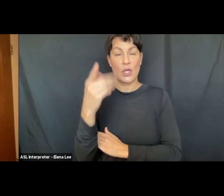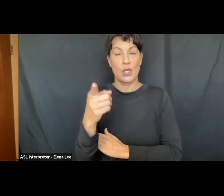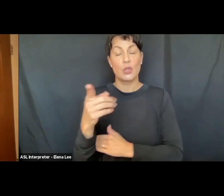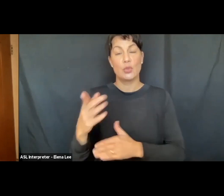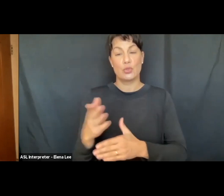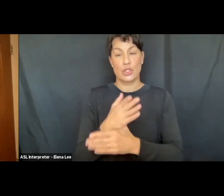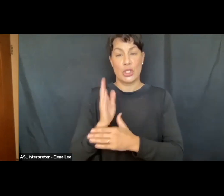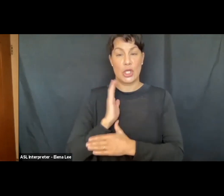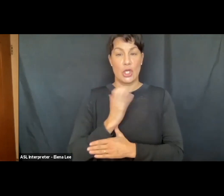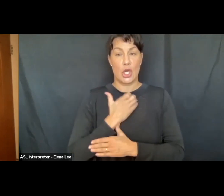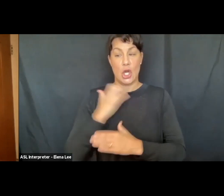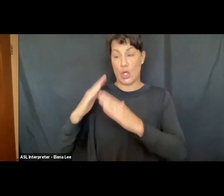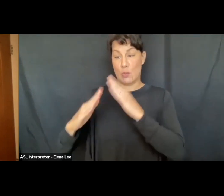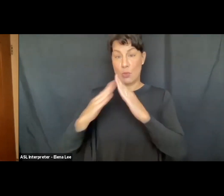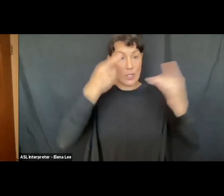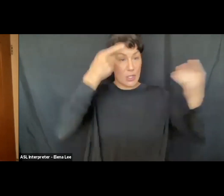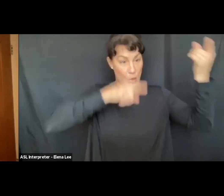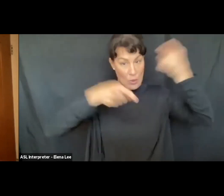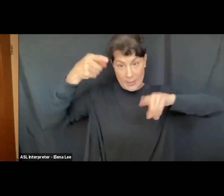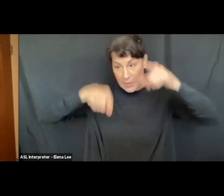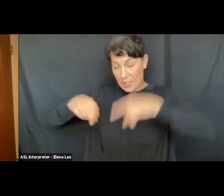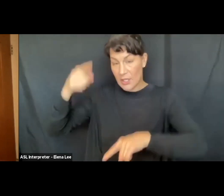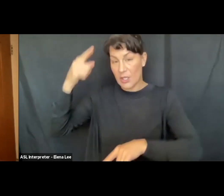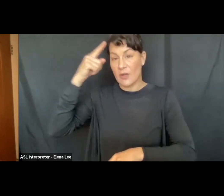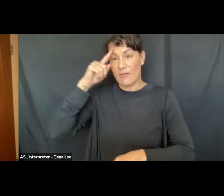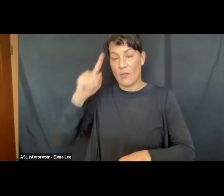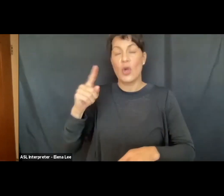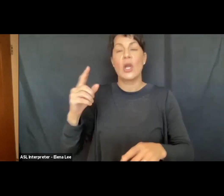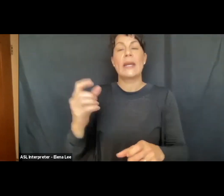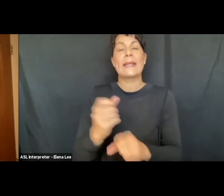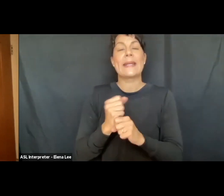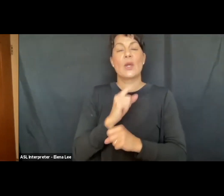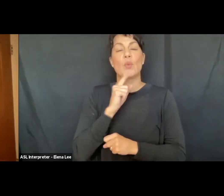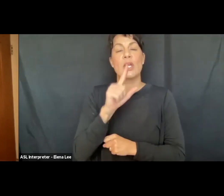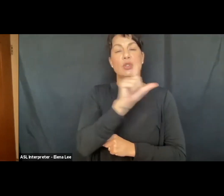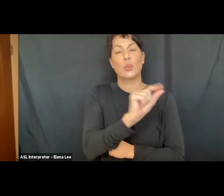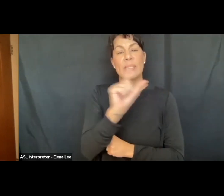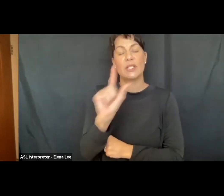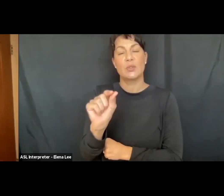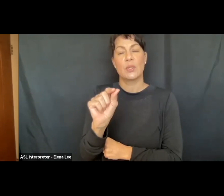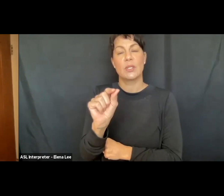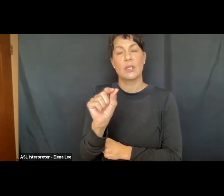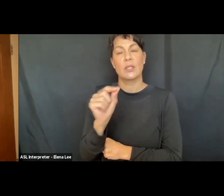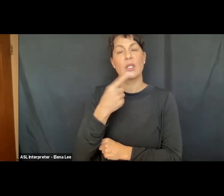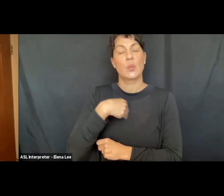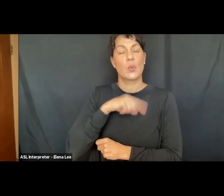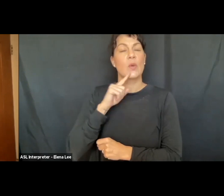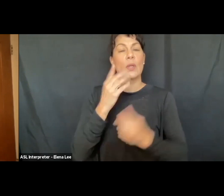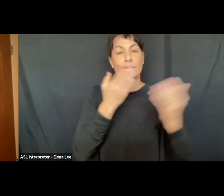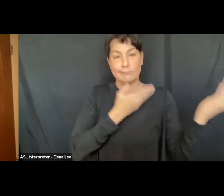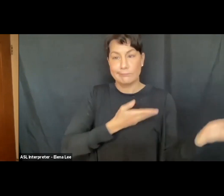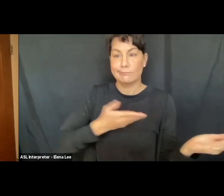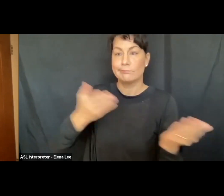which was developed for "Getting Real 2020," and which we're carrying with us into our year round programming.